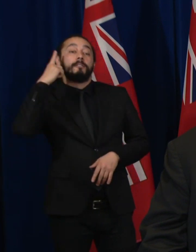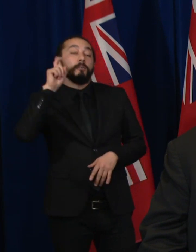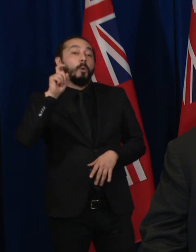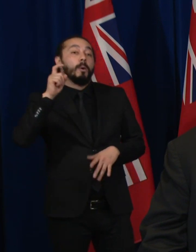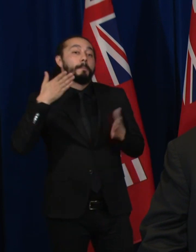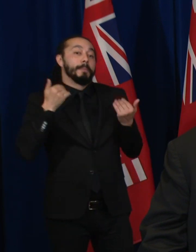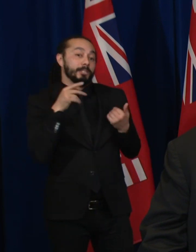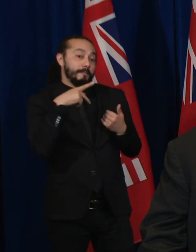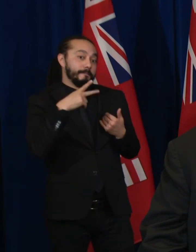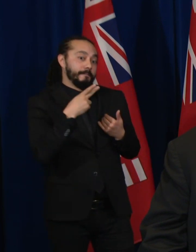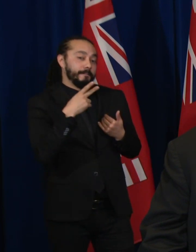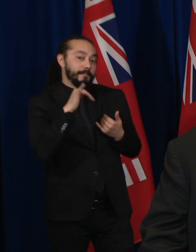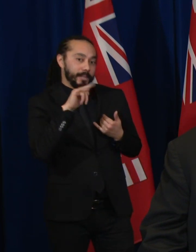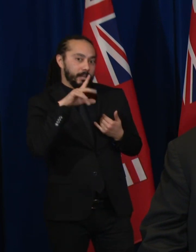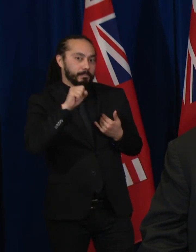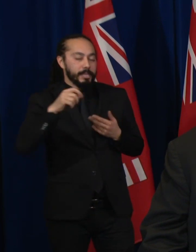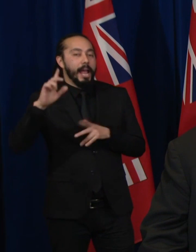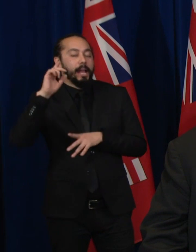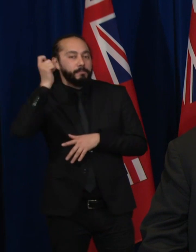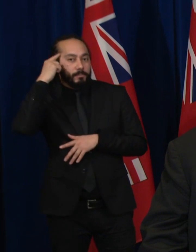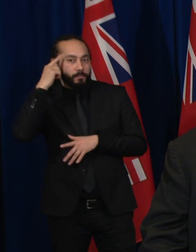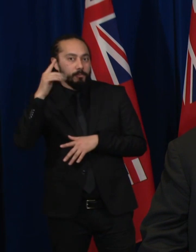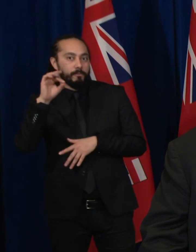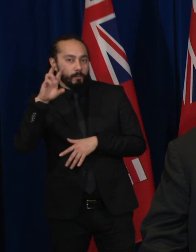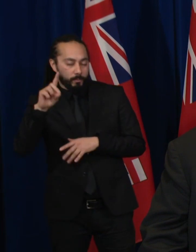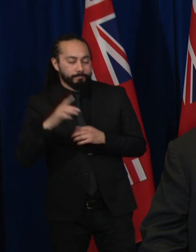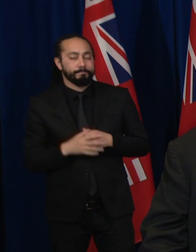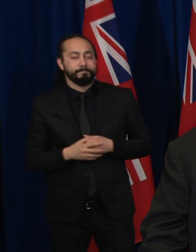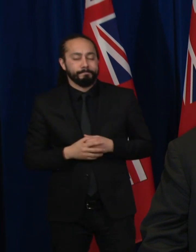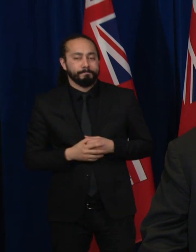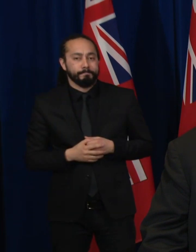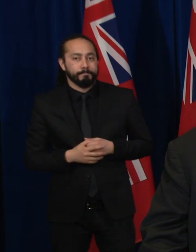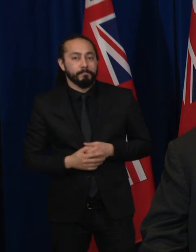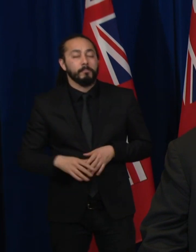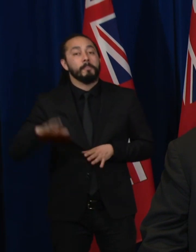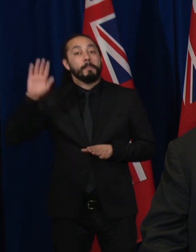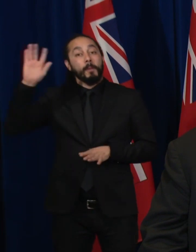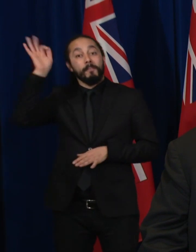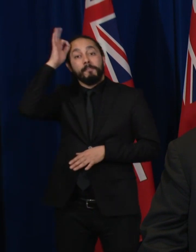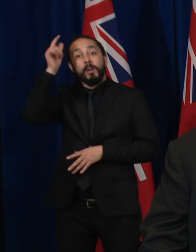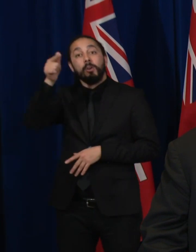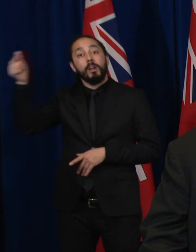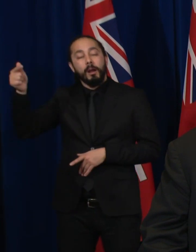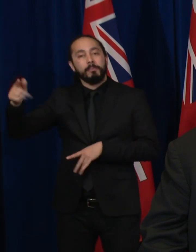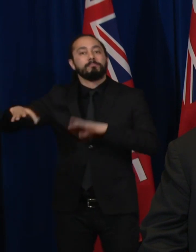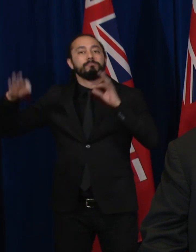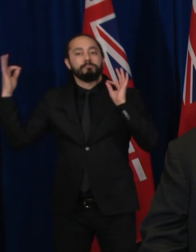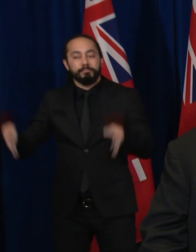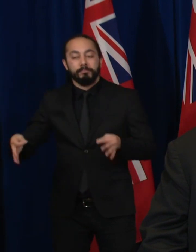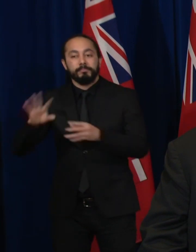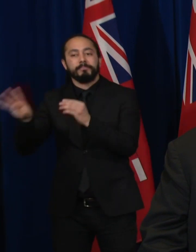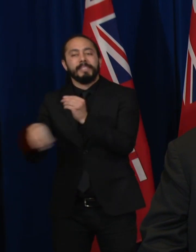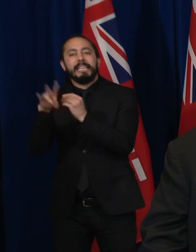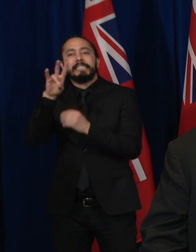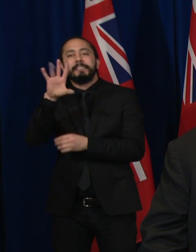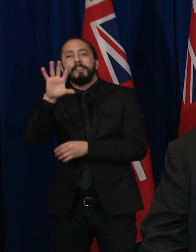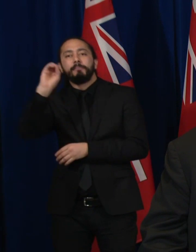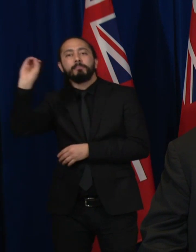made their decision on the 75 per cent wage subsidy on the backdrop of some